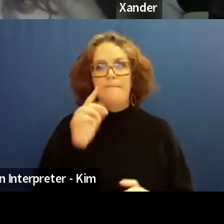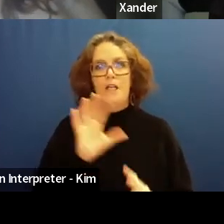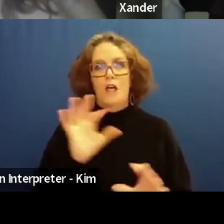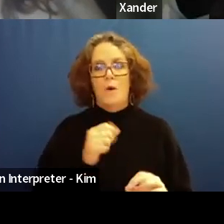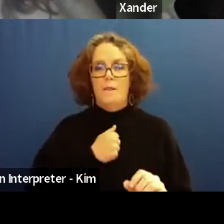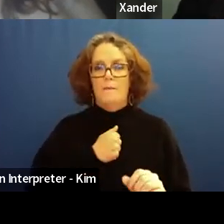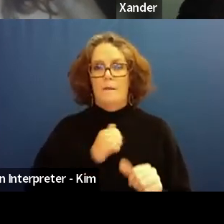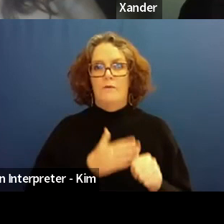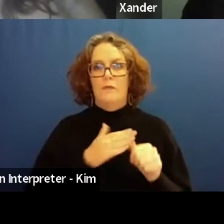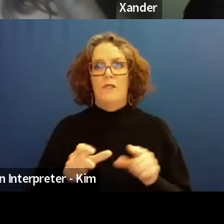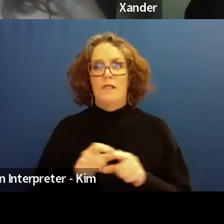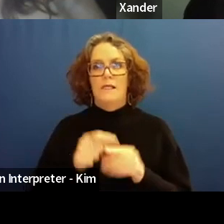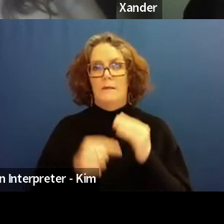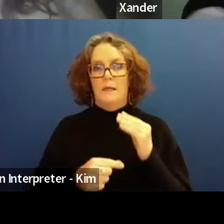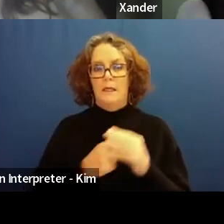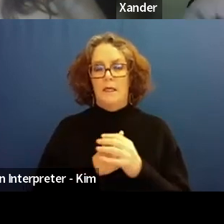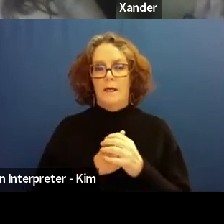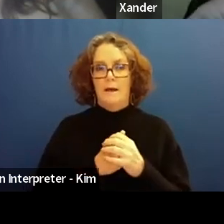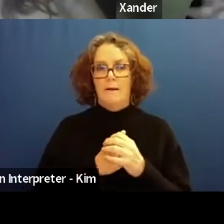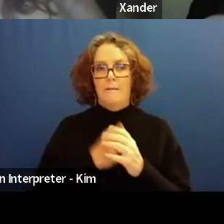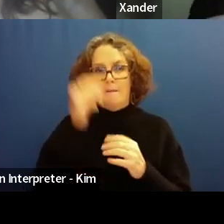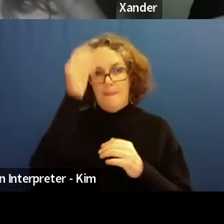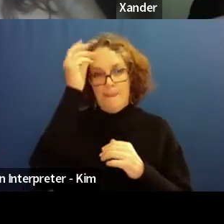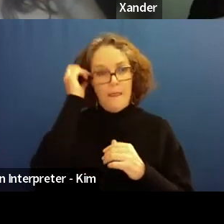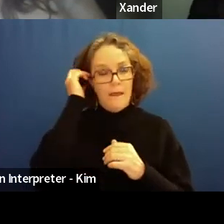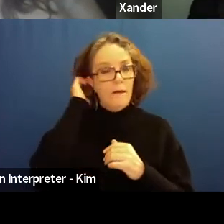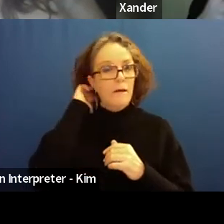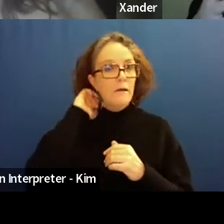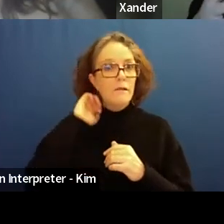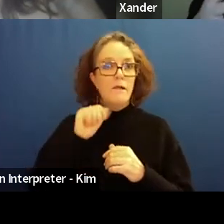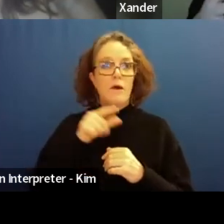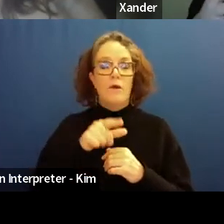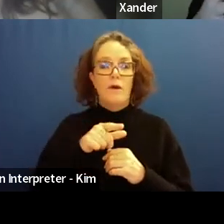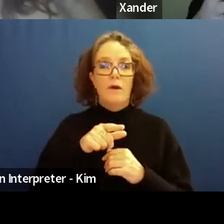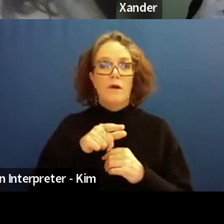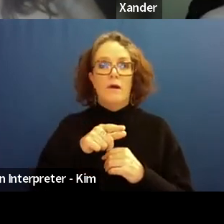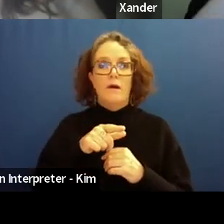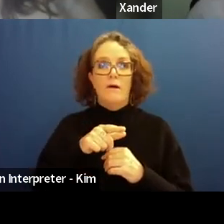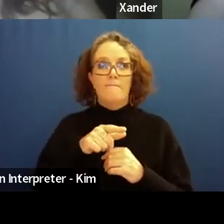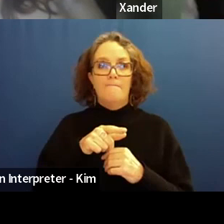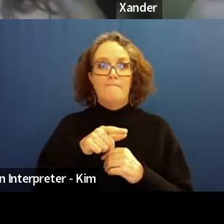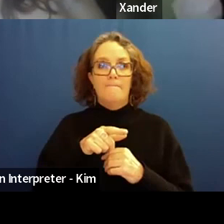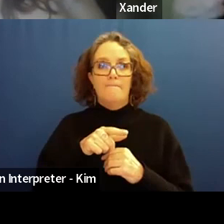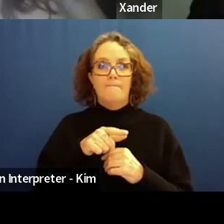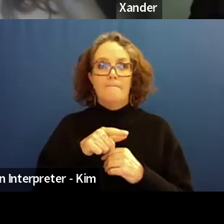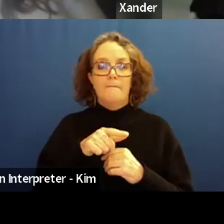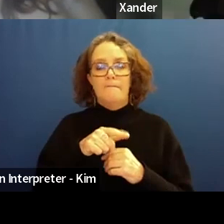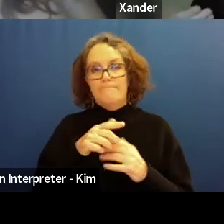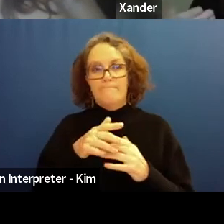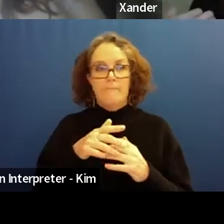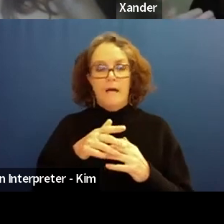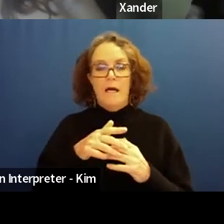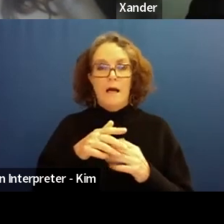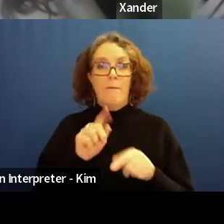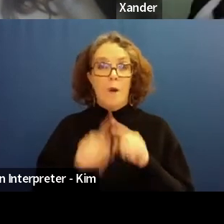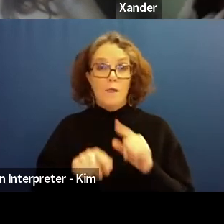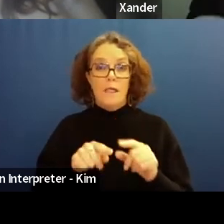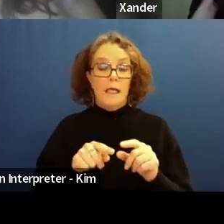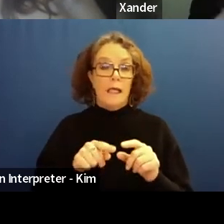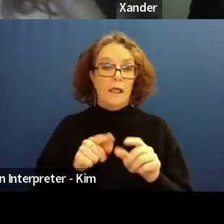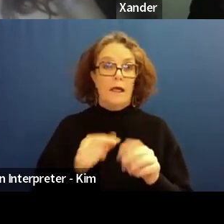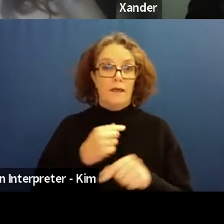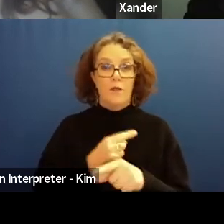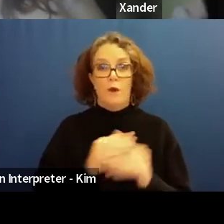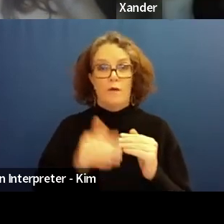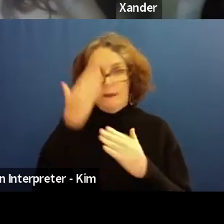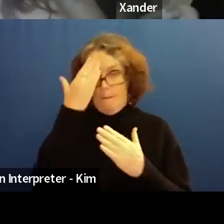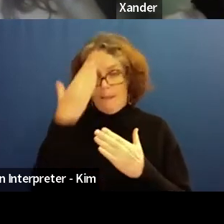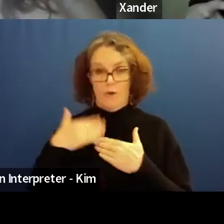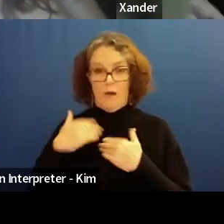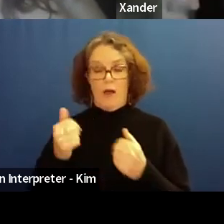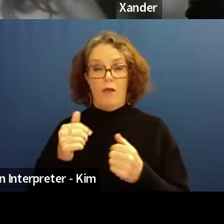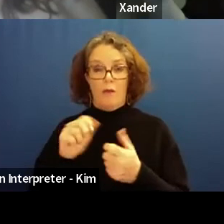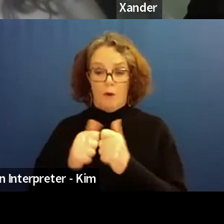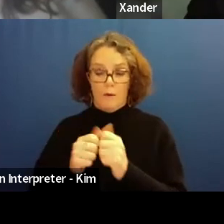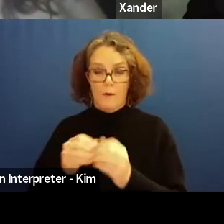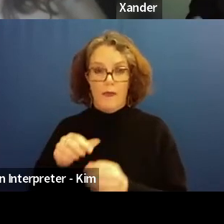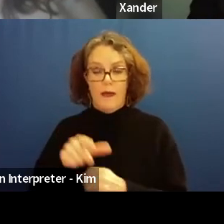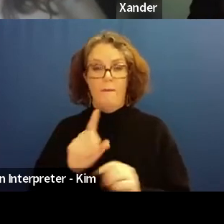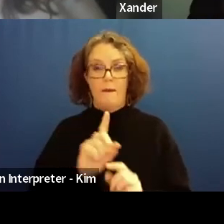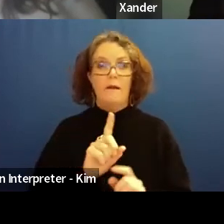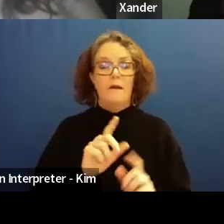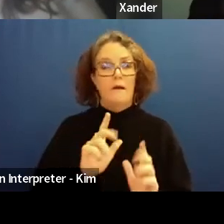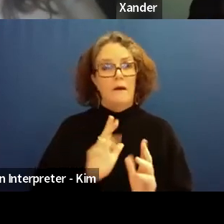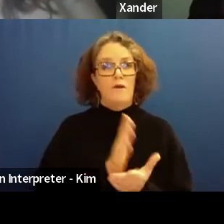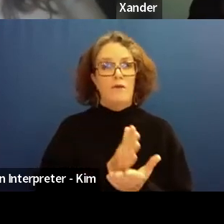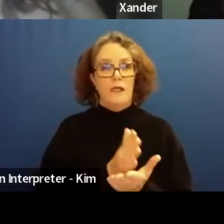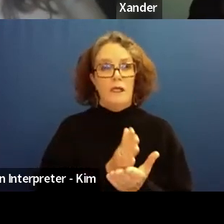Surprisingly, it's not talked about a lot, specifically the autonomic system stuff it's more about the mental health and implications from it and like the physical, the more quite obvious stuff.